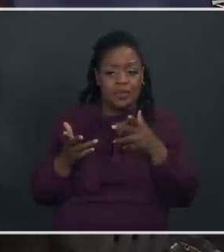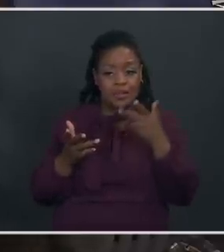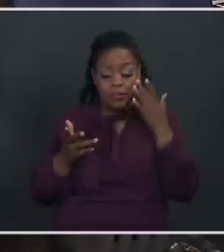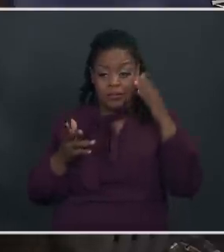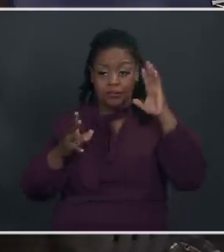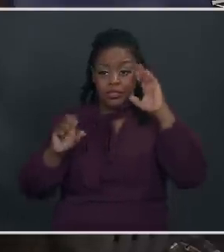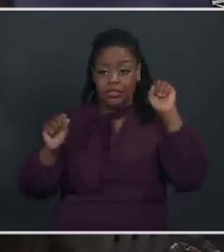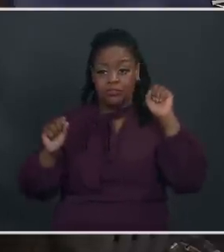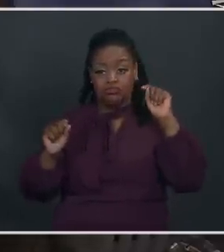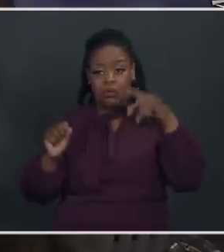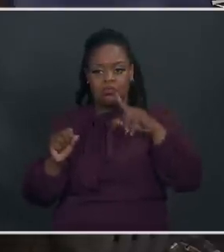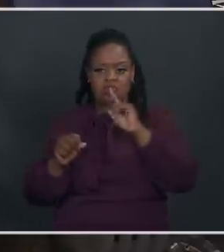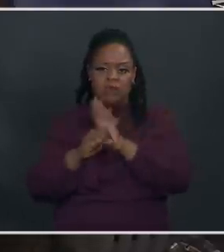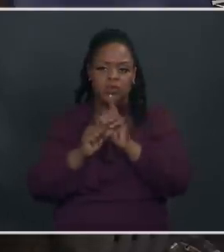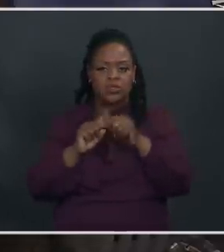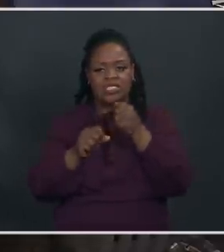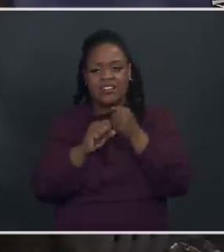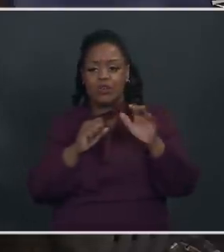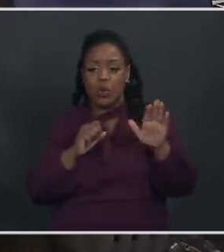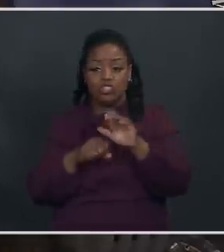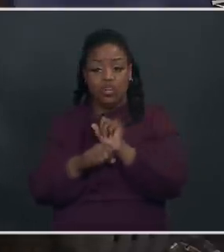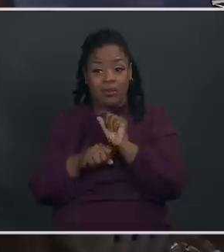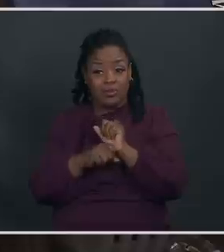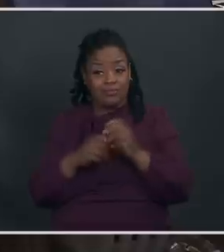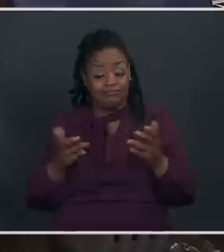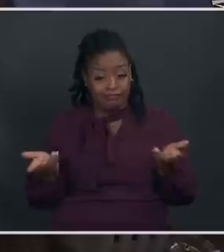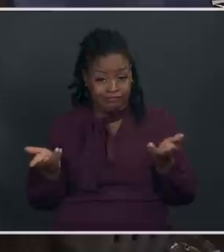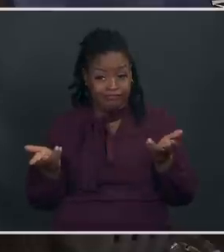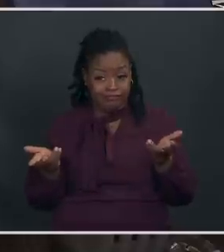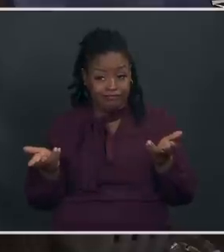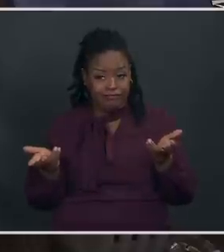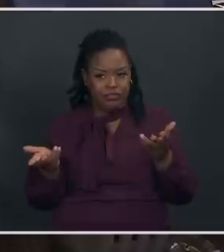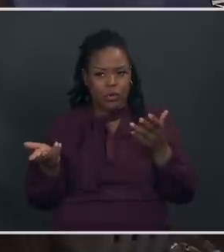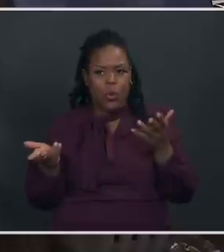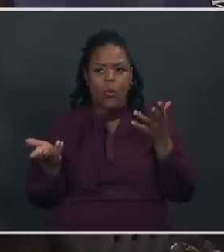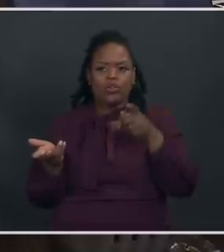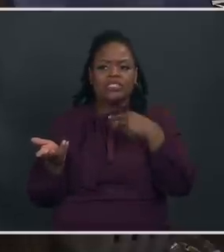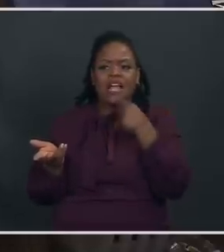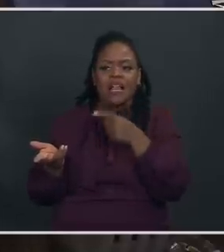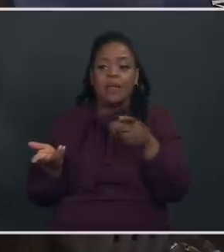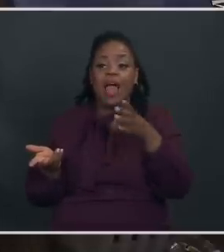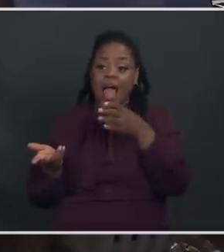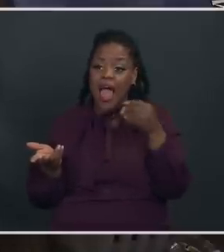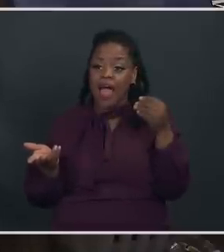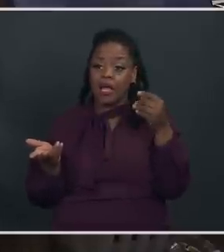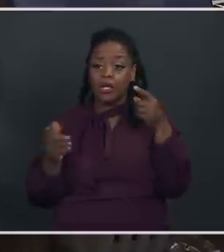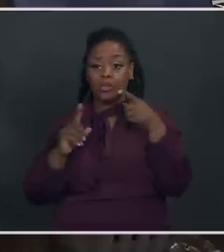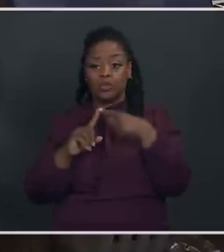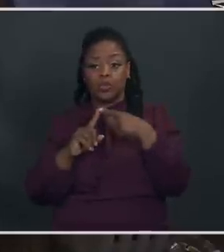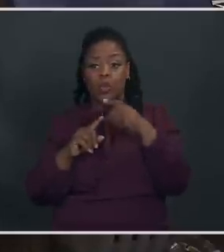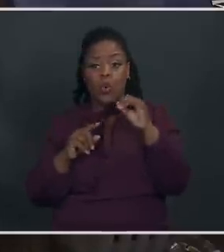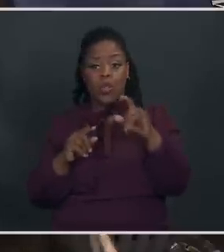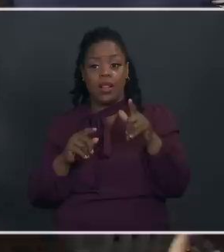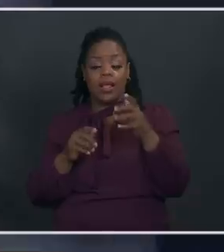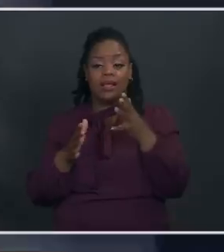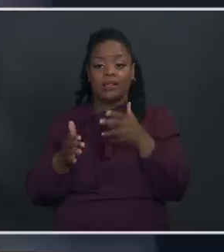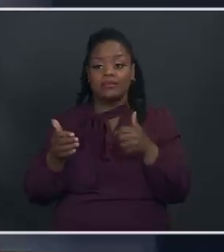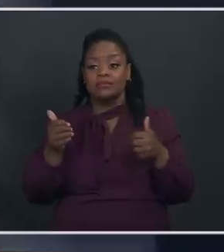What is your message to them right now? And also, to the oil industry executives who are listening -- are you putting them on notice today? Secretary Kerry: Well, we didn't